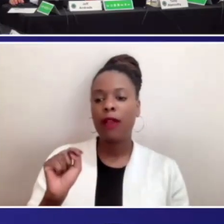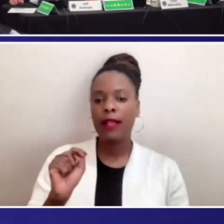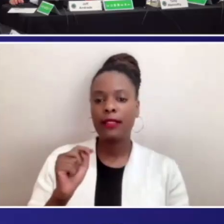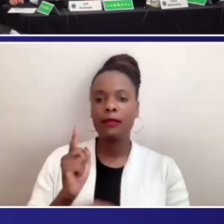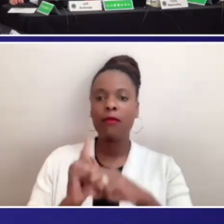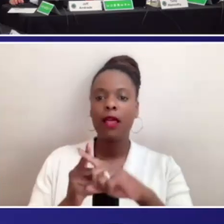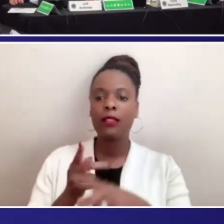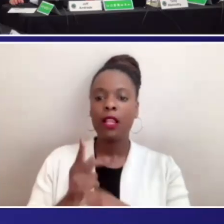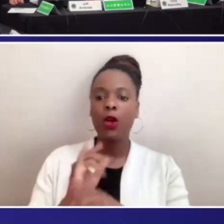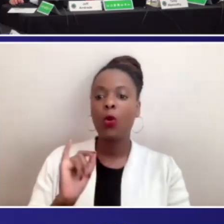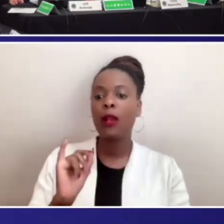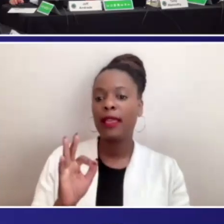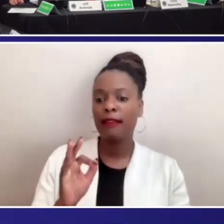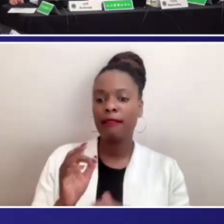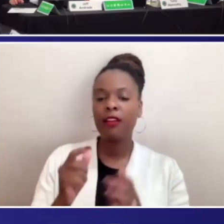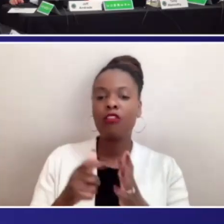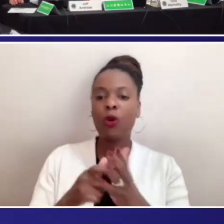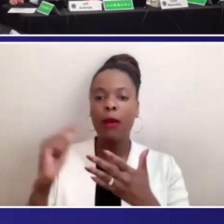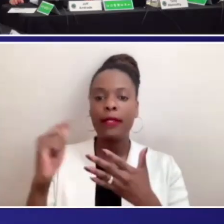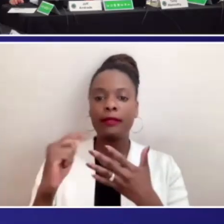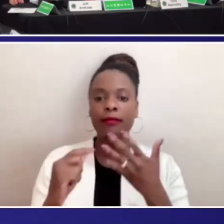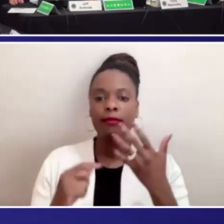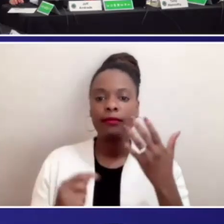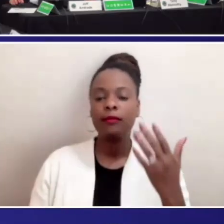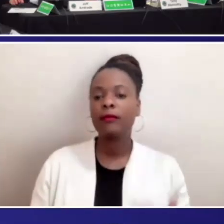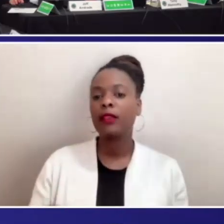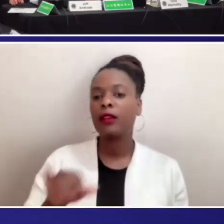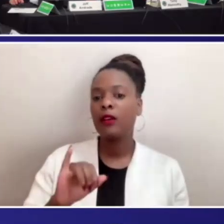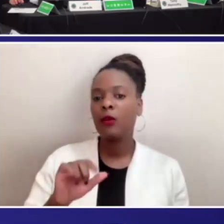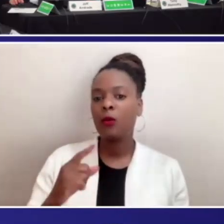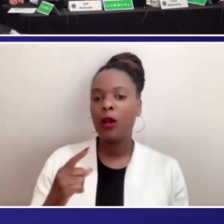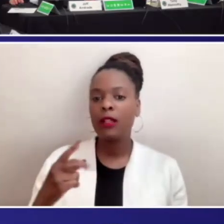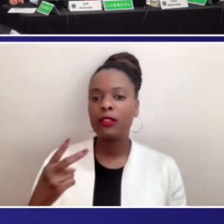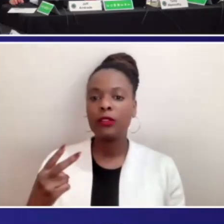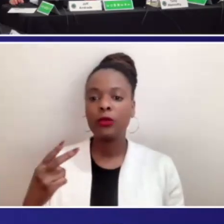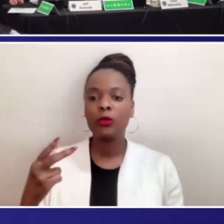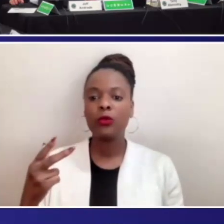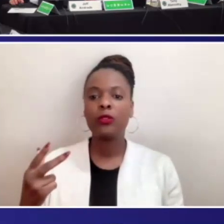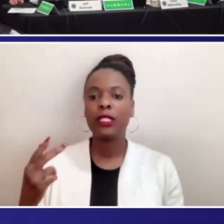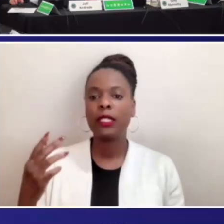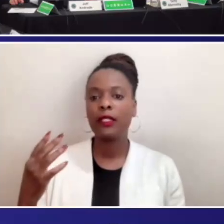We enumerate Romanette one, Romanette two, Romanette three, Romanette four, Romanette five.